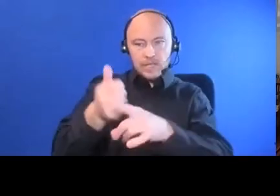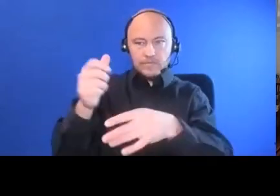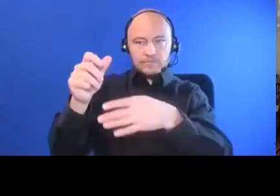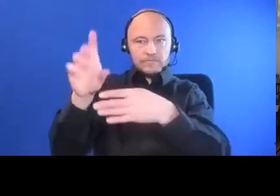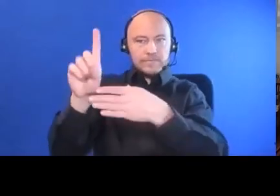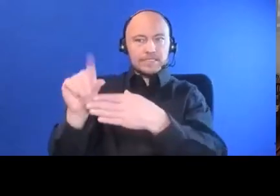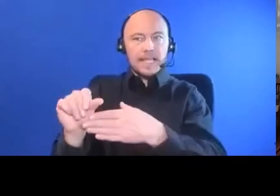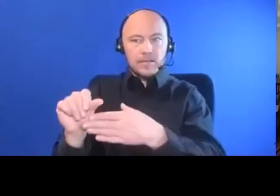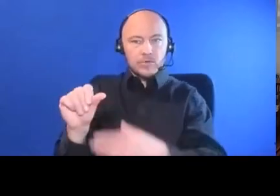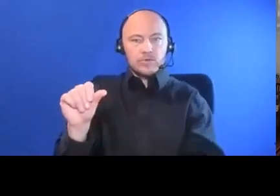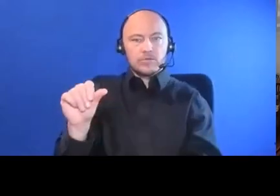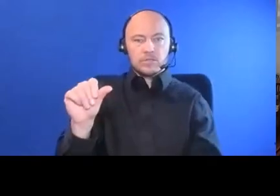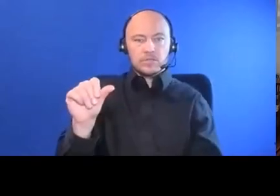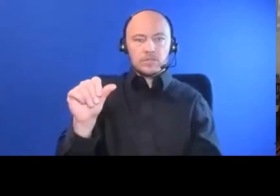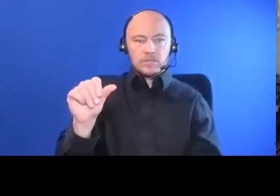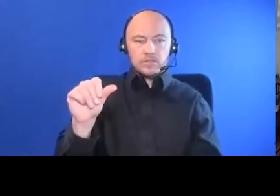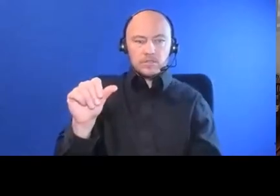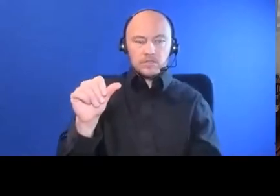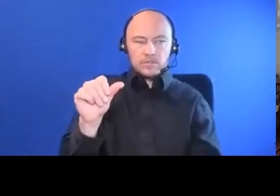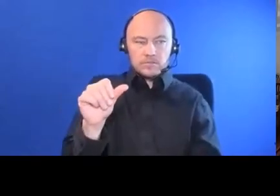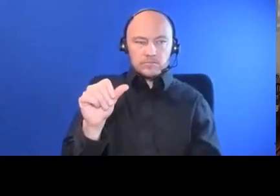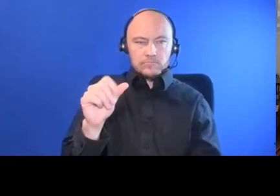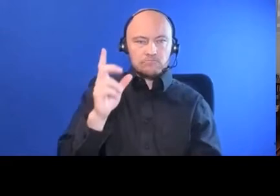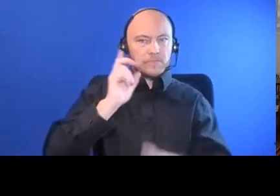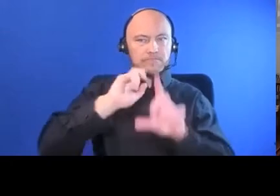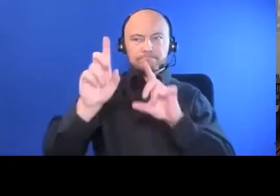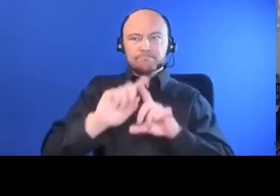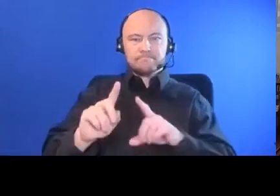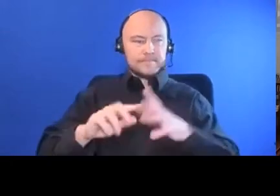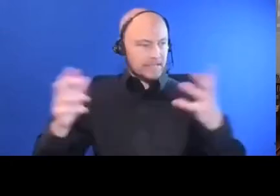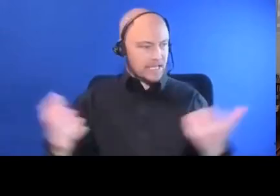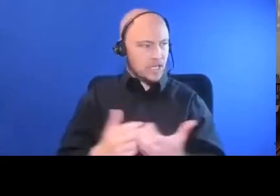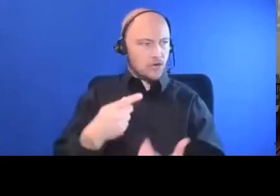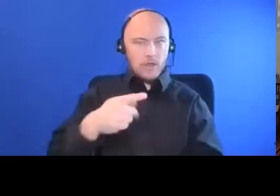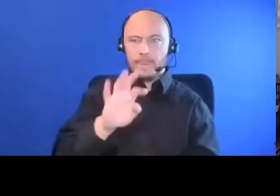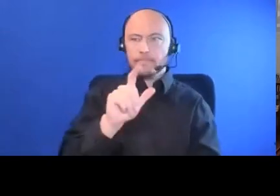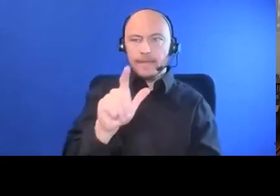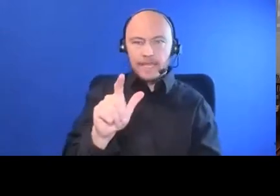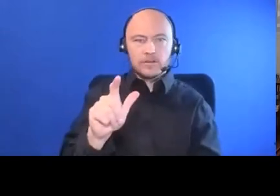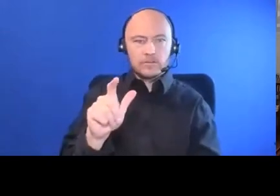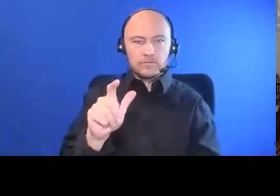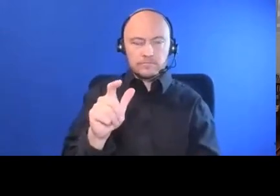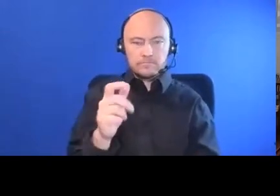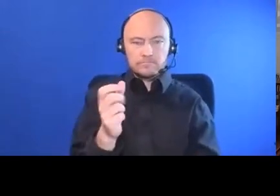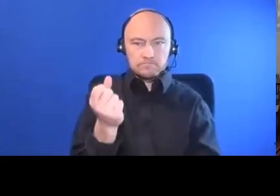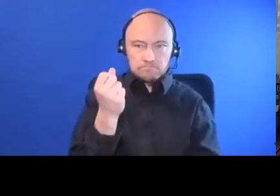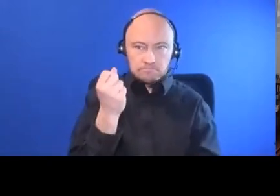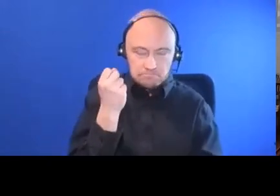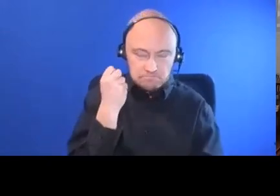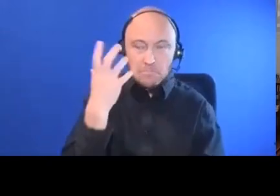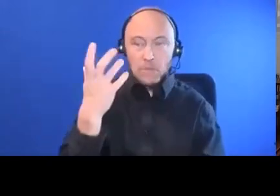just as every single person on this panel has pointed out, you spend much of your life pretending